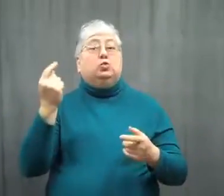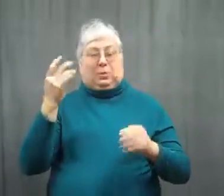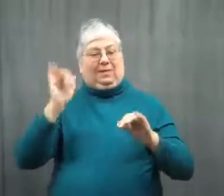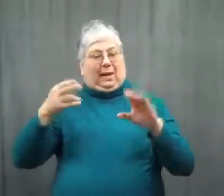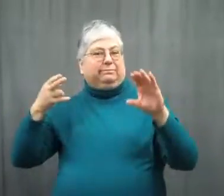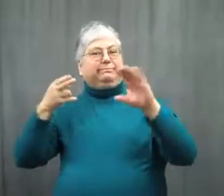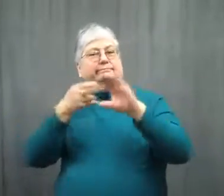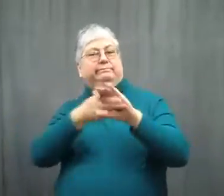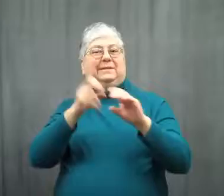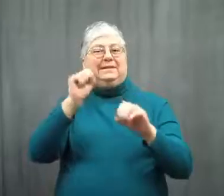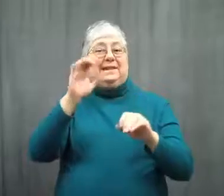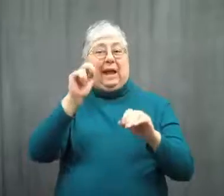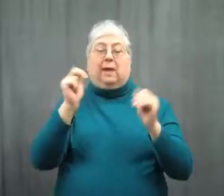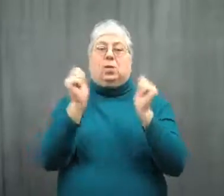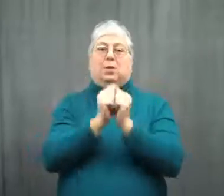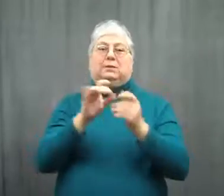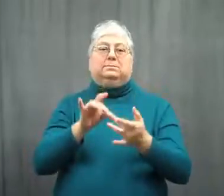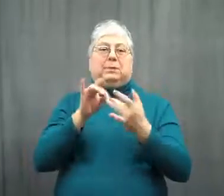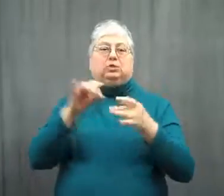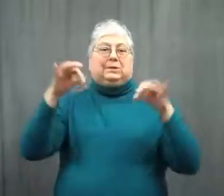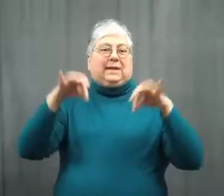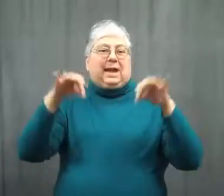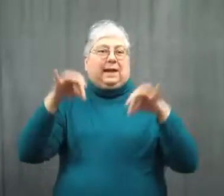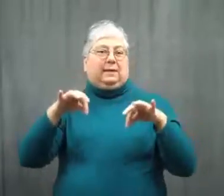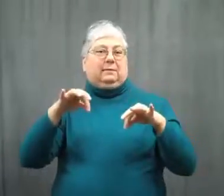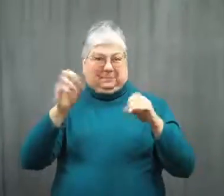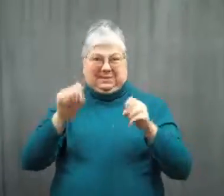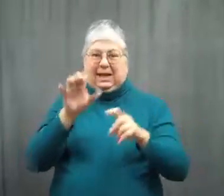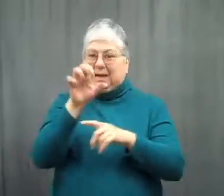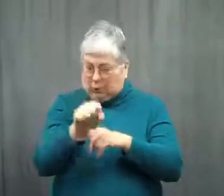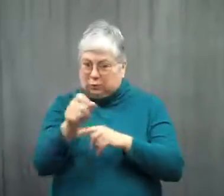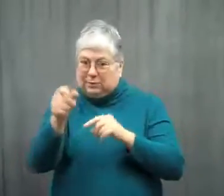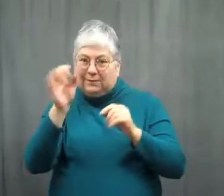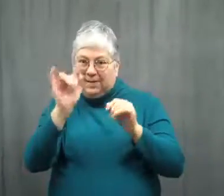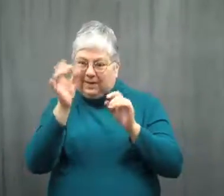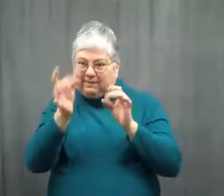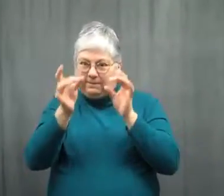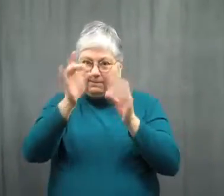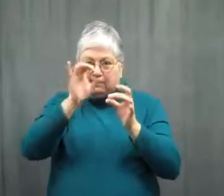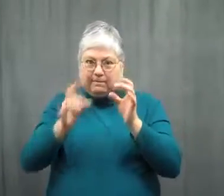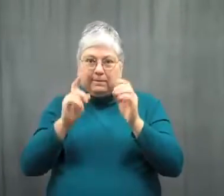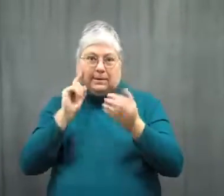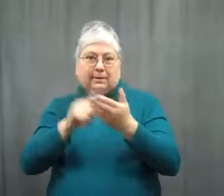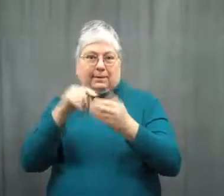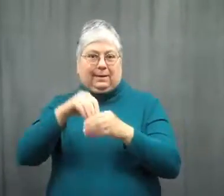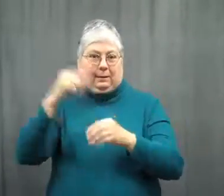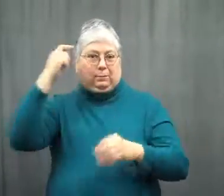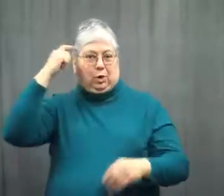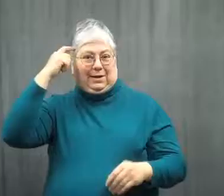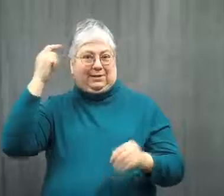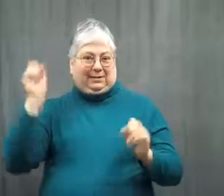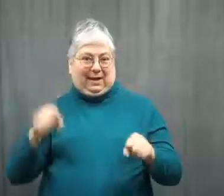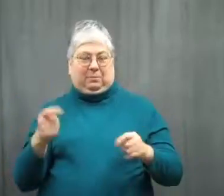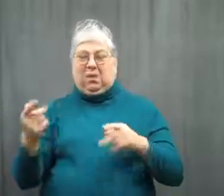It's a scan that uses a special dye to find the plaques in the brain.